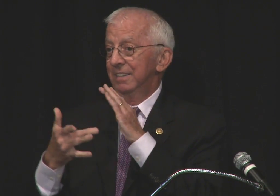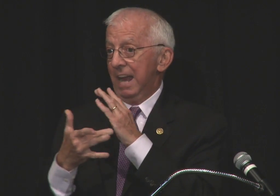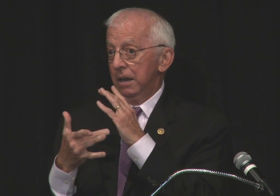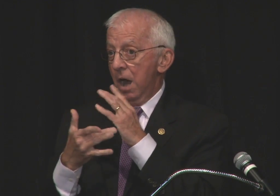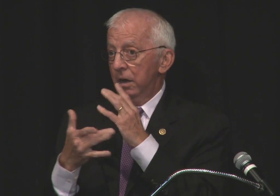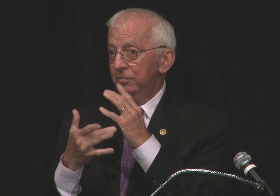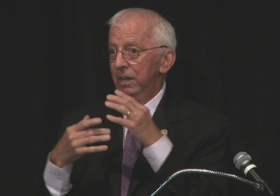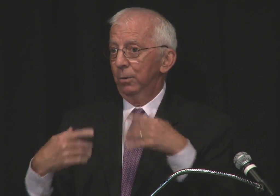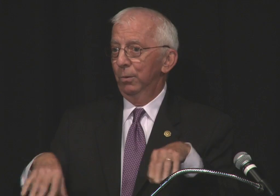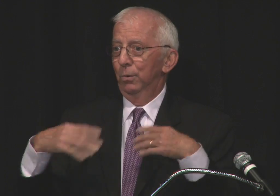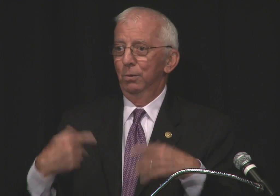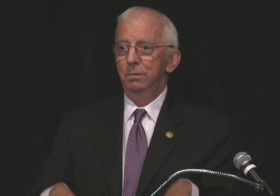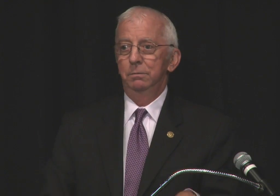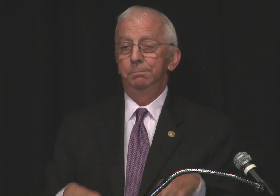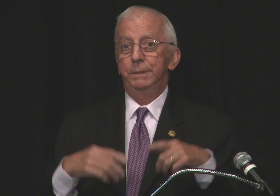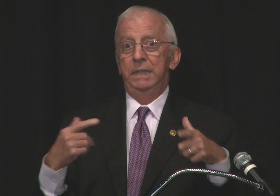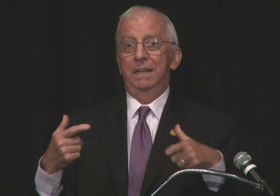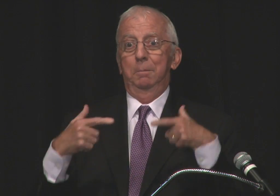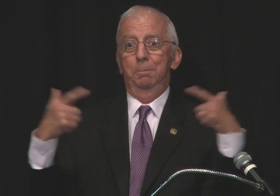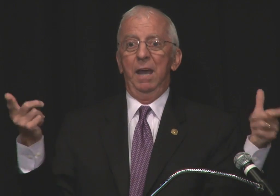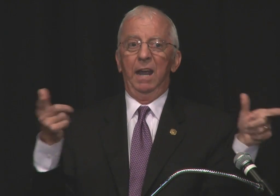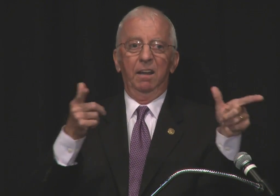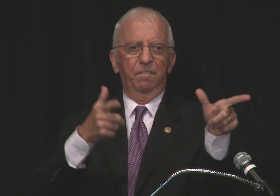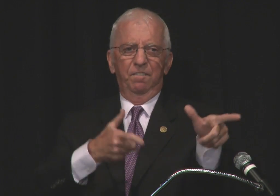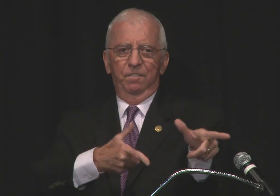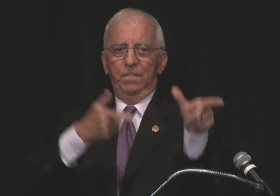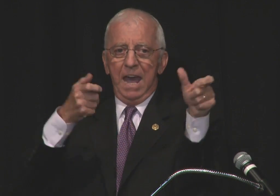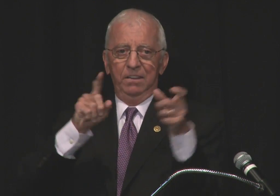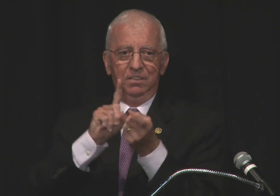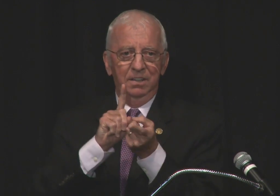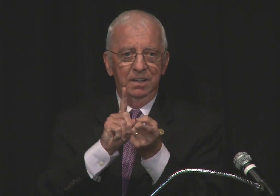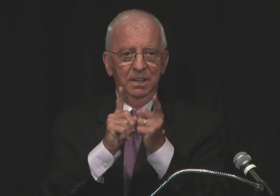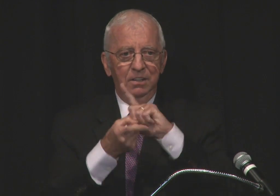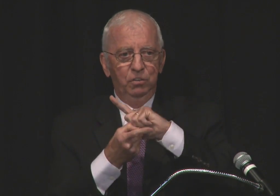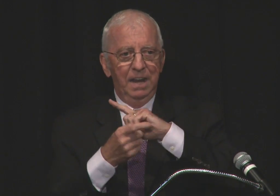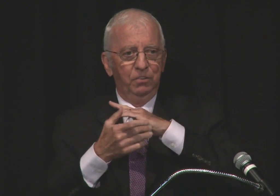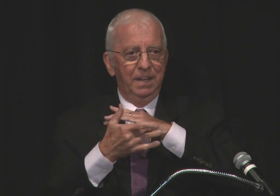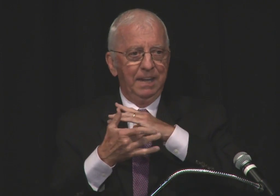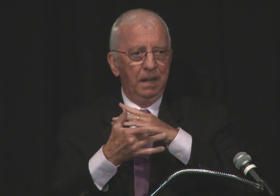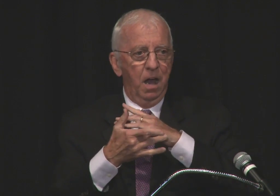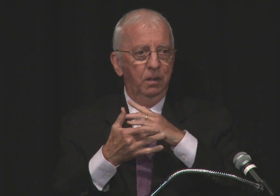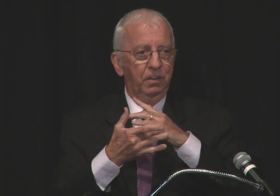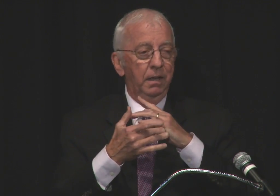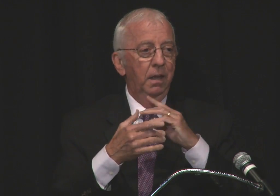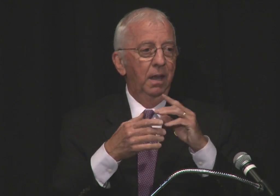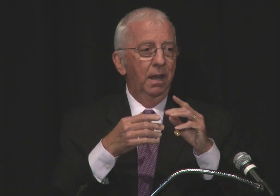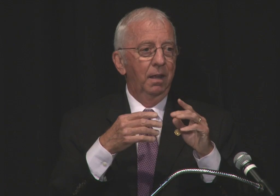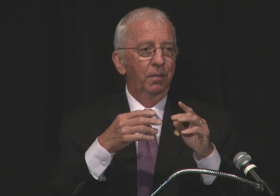Technology, ooh. Big, big fast changes in technology.